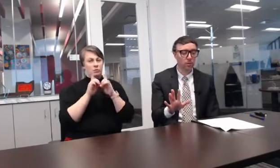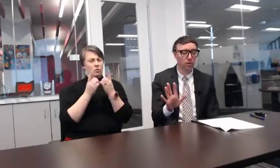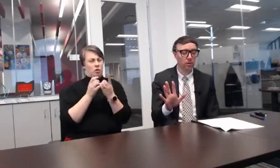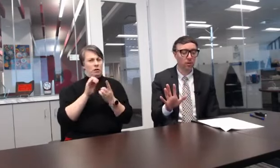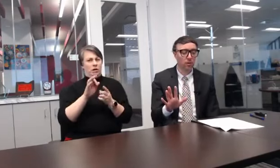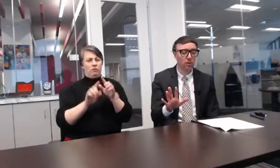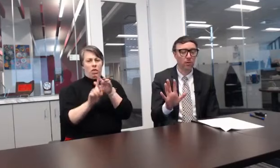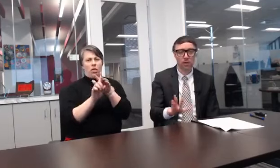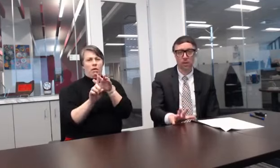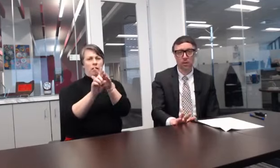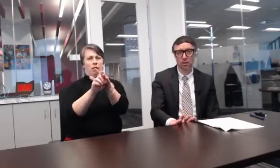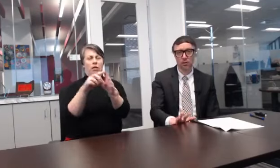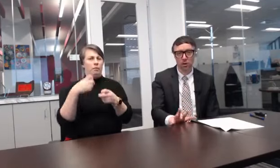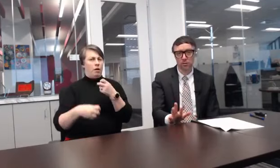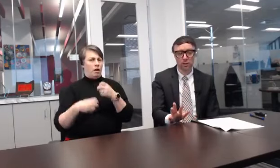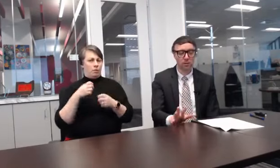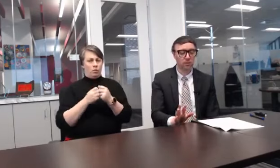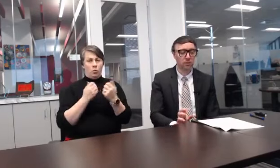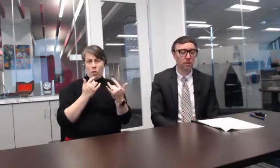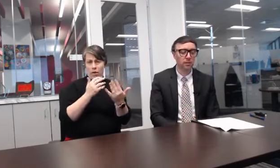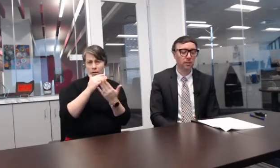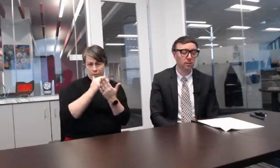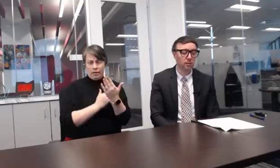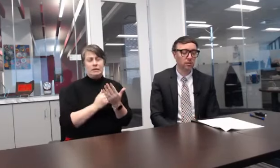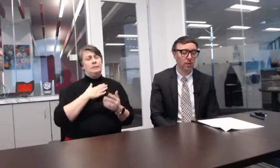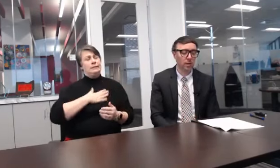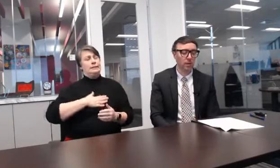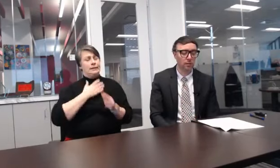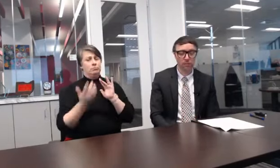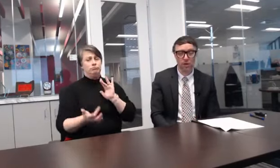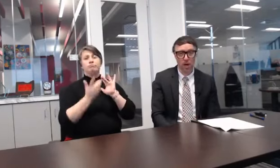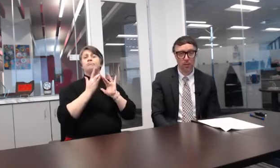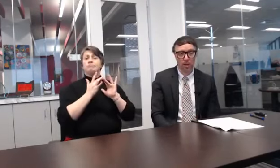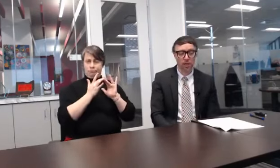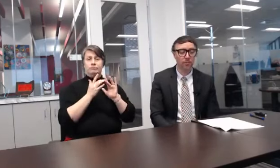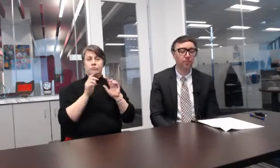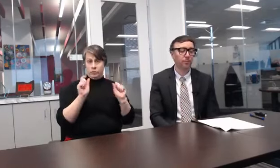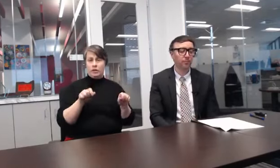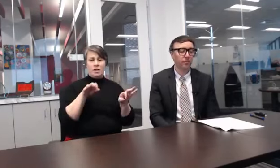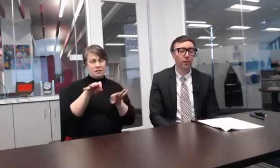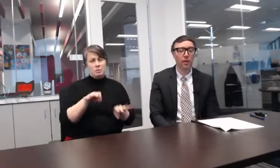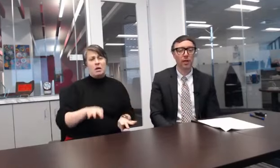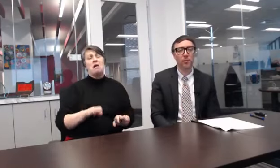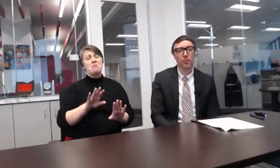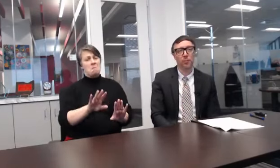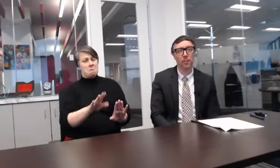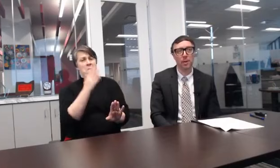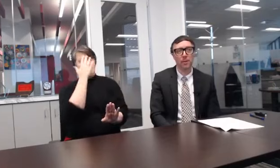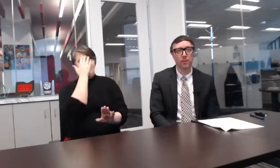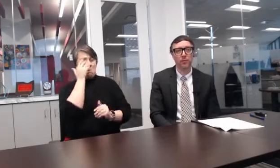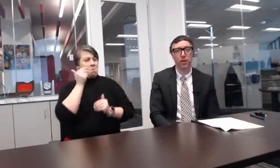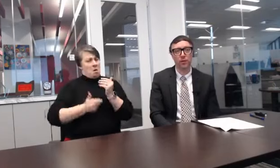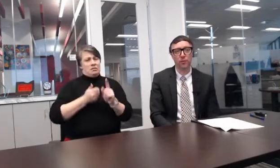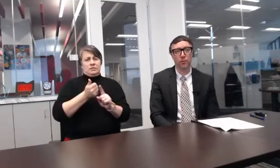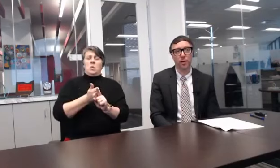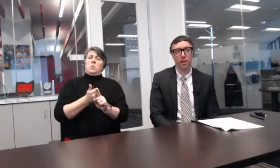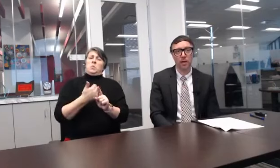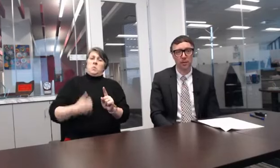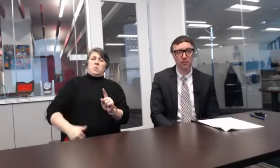where we're getting calls on these cases and it's very complicated and we wanna be able to provide you the right guidance,